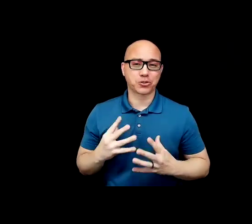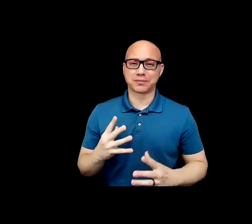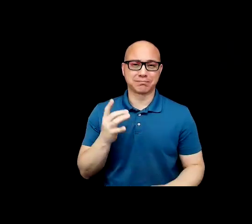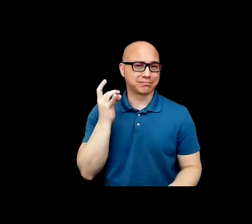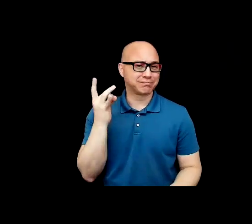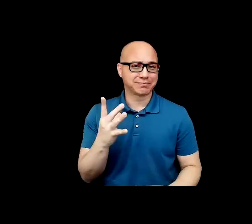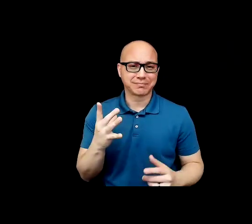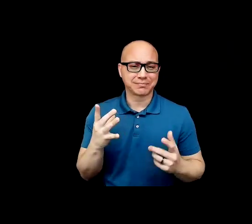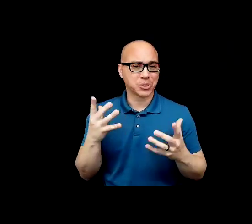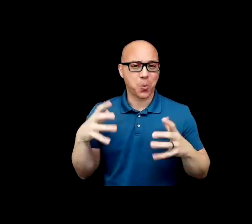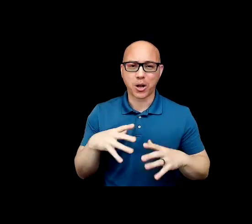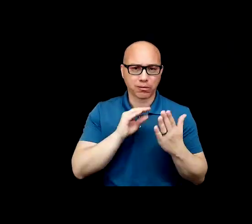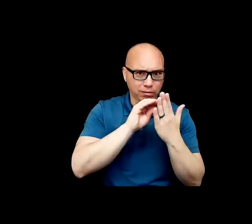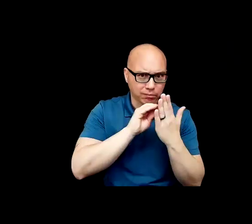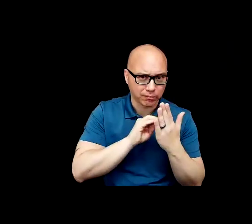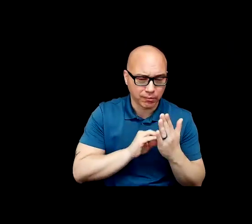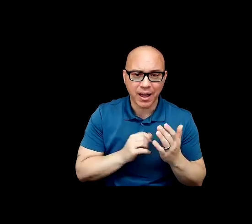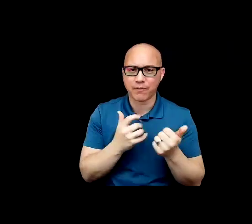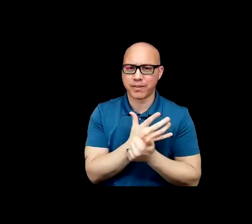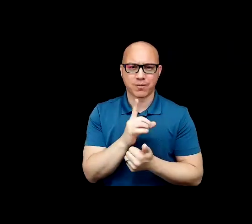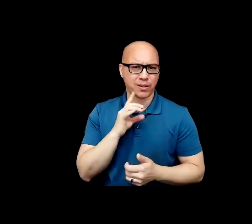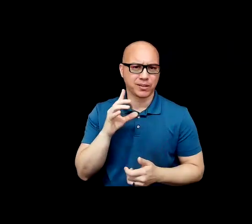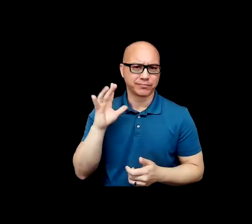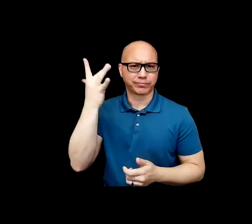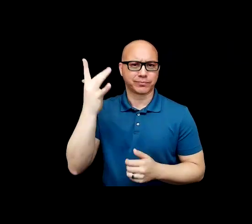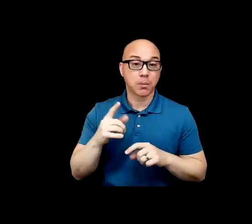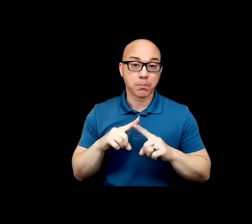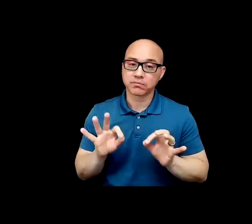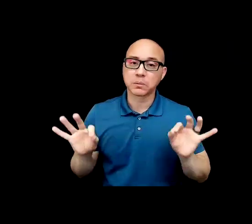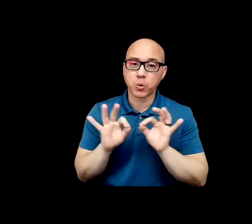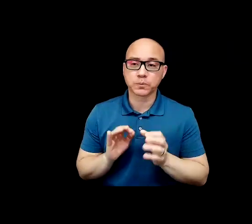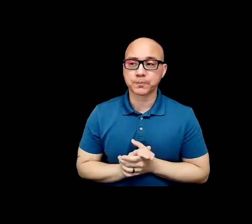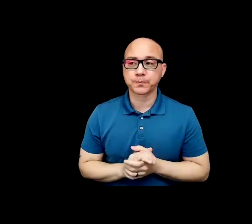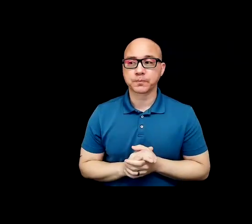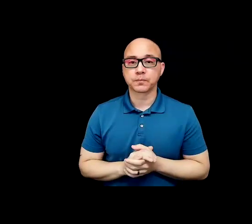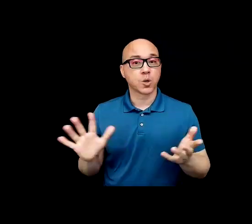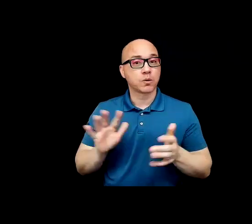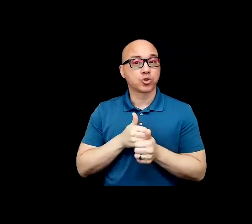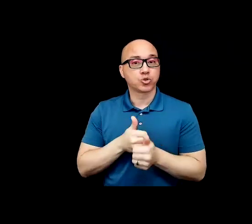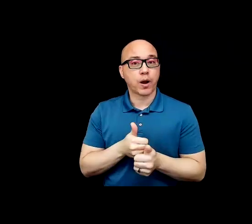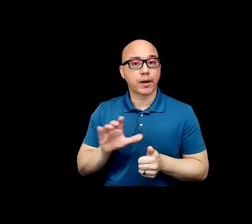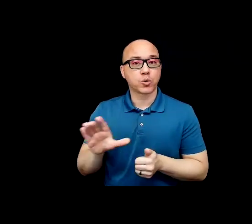your business that you must stay on top of. So, track your business income and expenses.